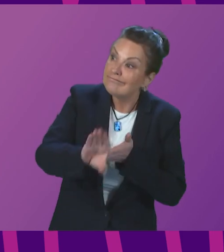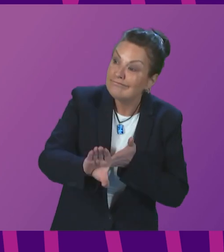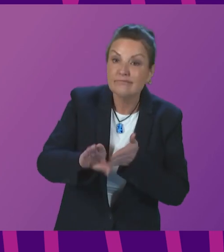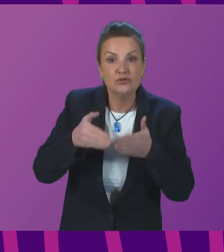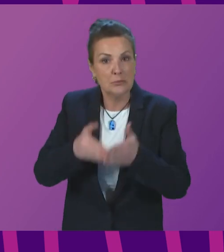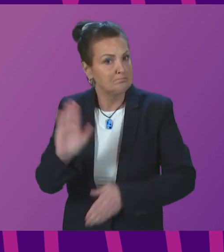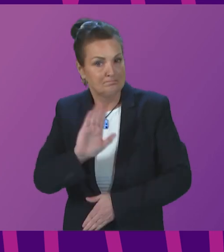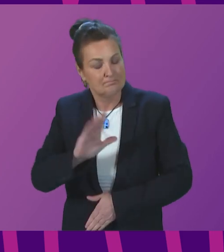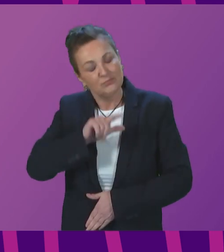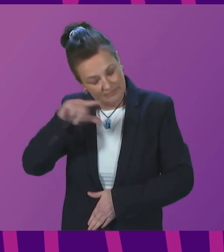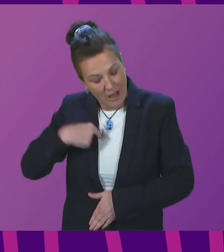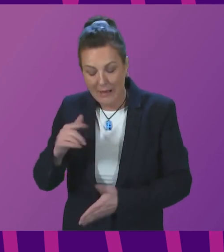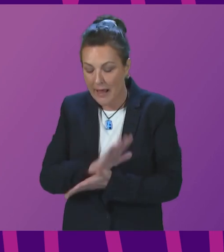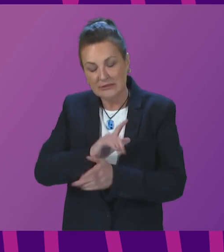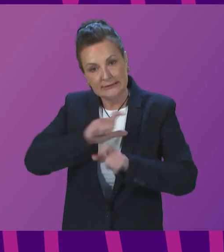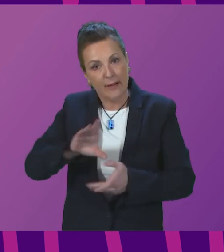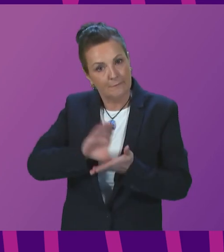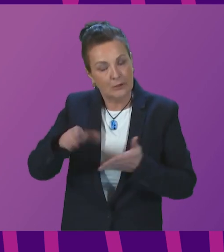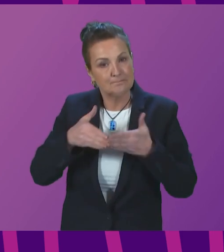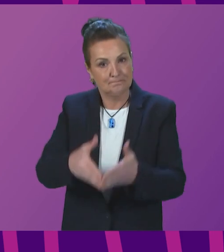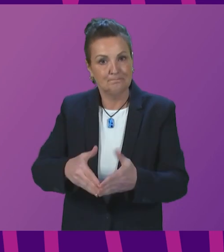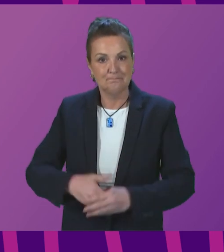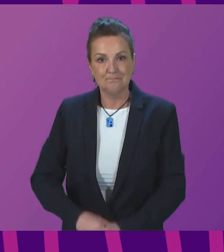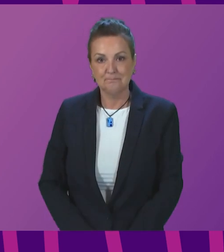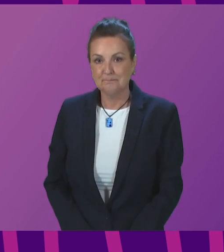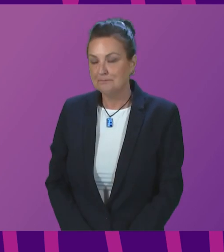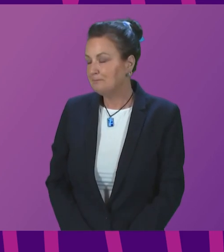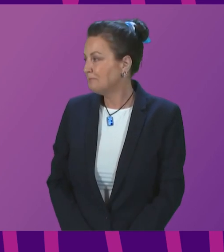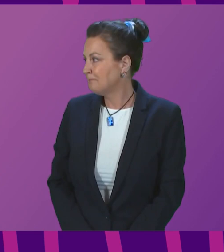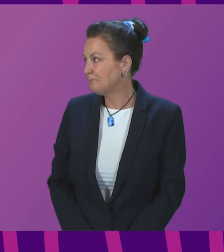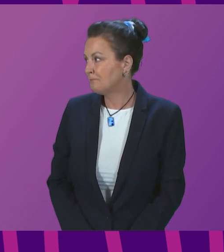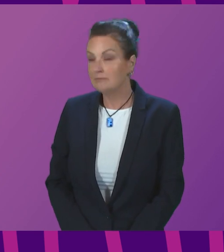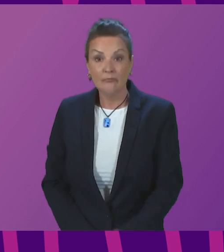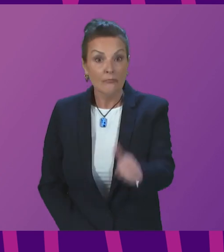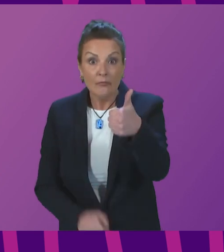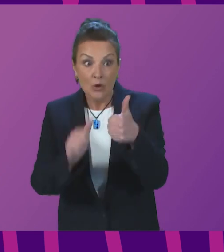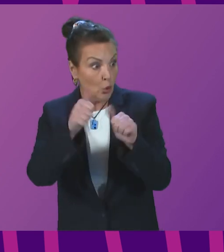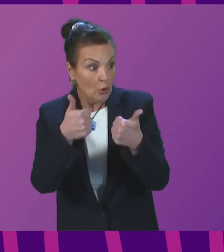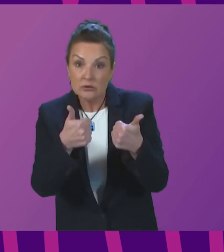lots of people. It is good that people continue to be employed; we welcome that.